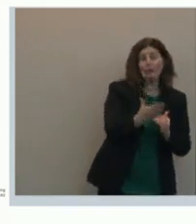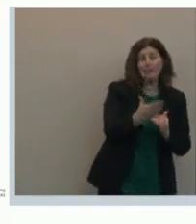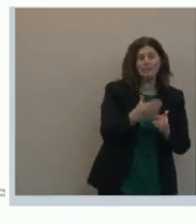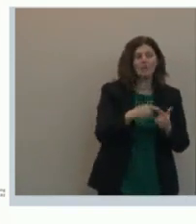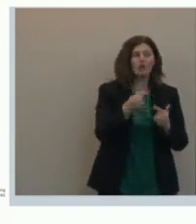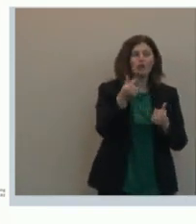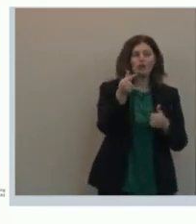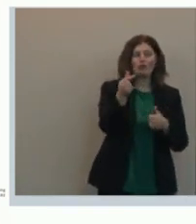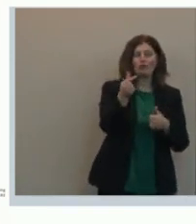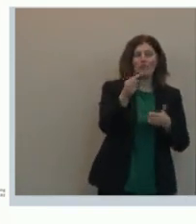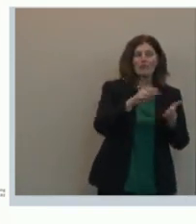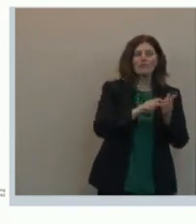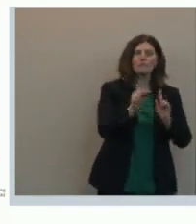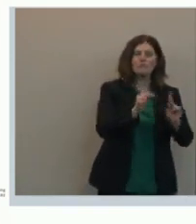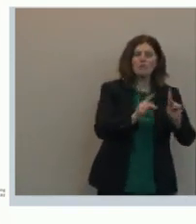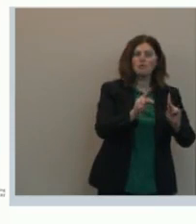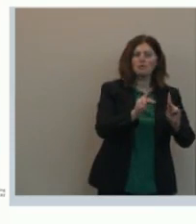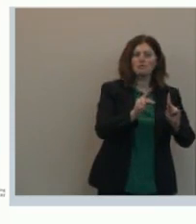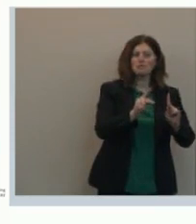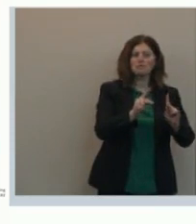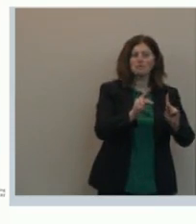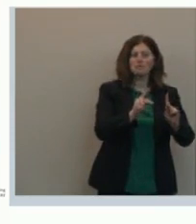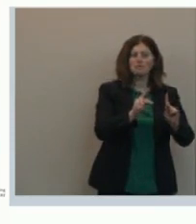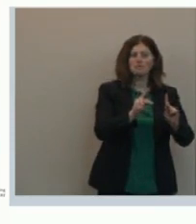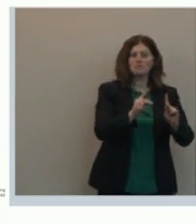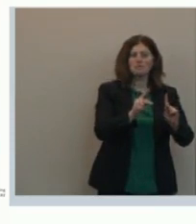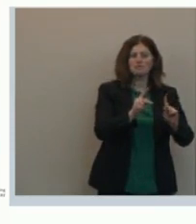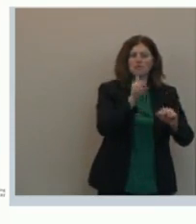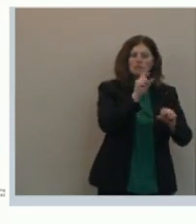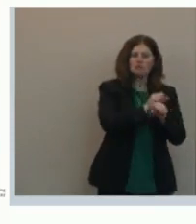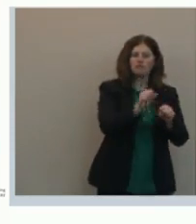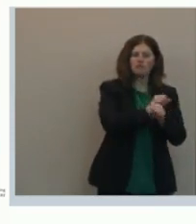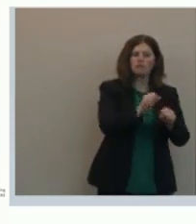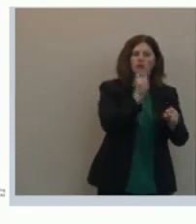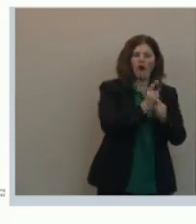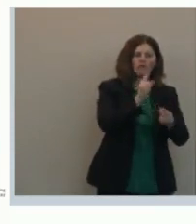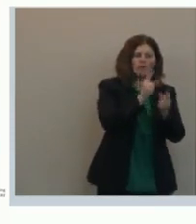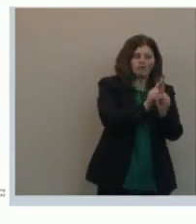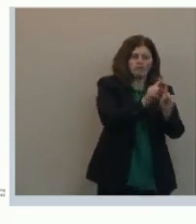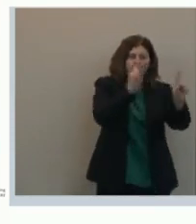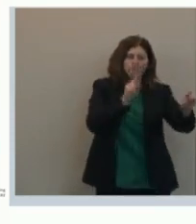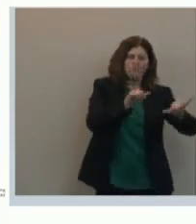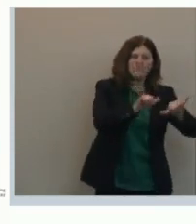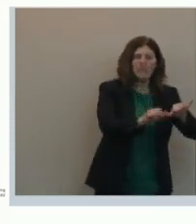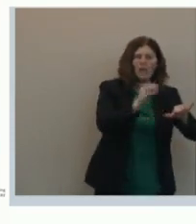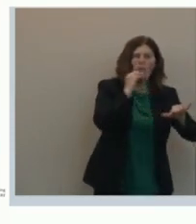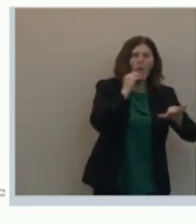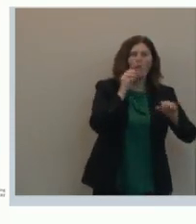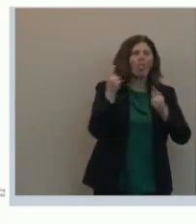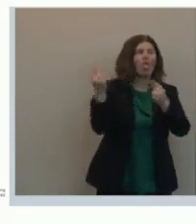THE ONE ON THE LEFT IS WHAT YOU SEE ON THE INTERNET WHEN YOU GO OUT THERE.